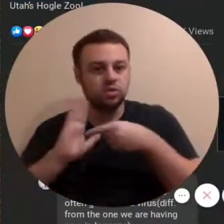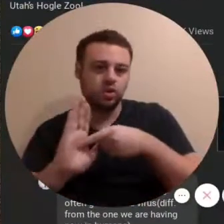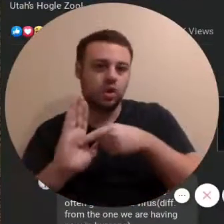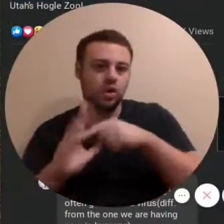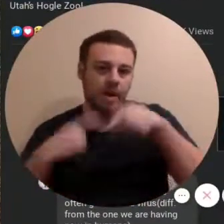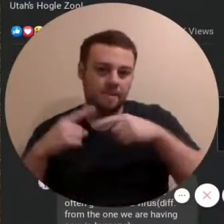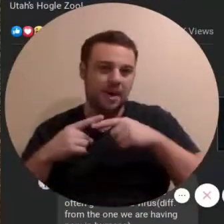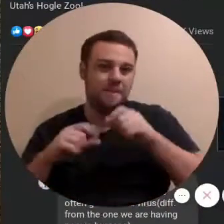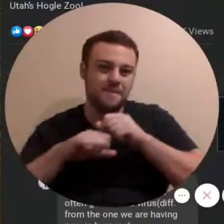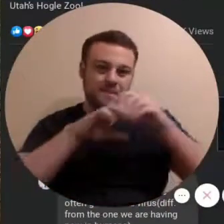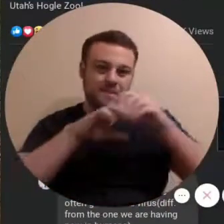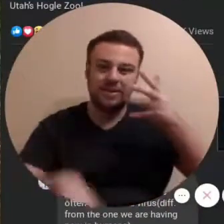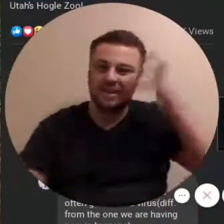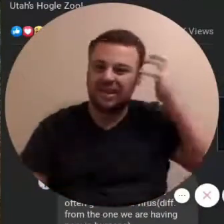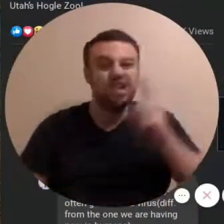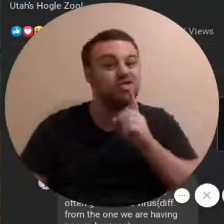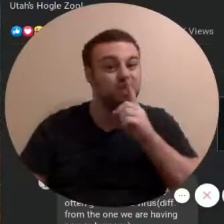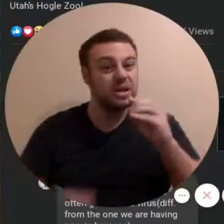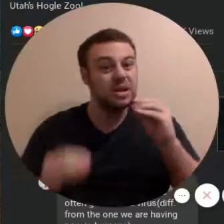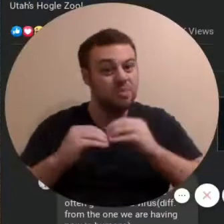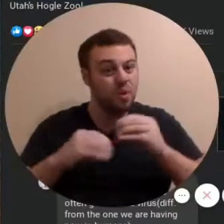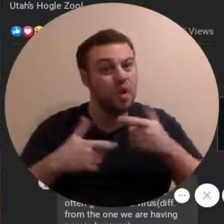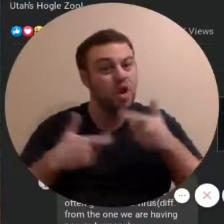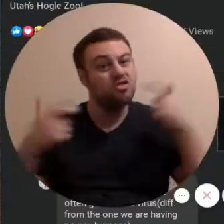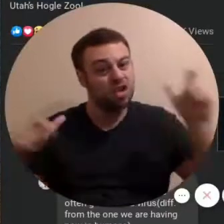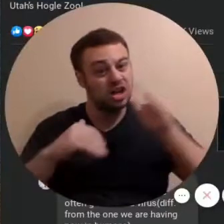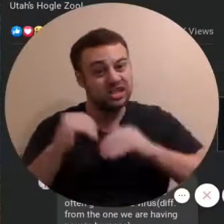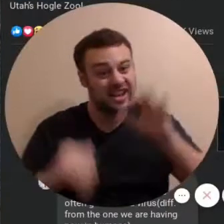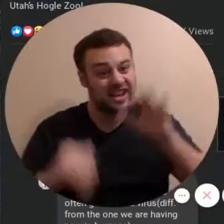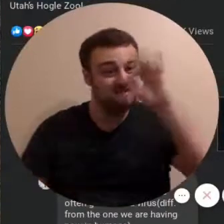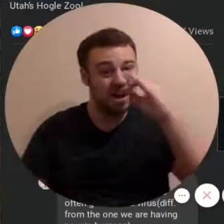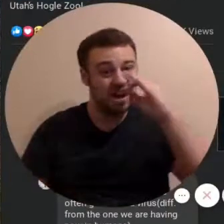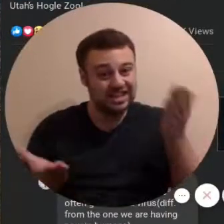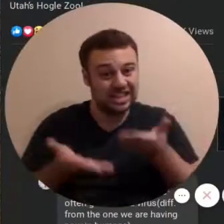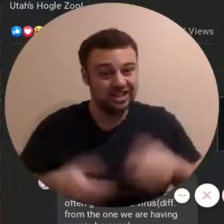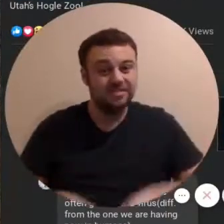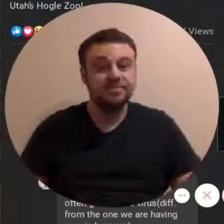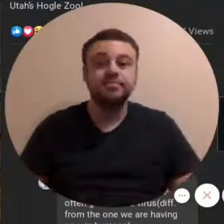Brad: It seems to me, I've heard more about- and not just in this state,